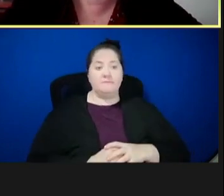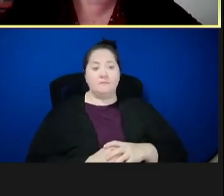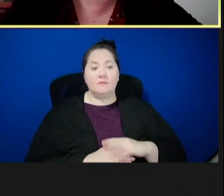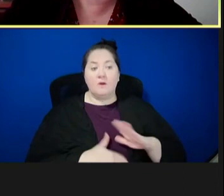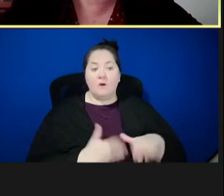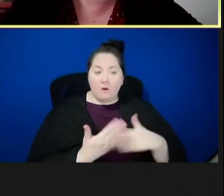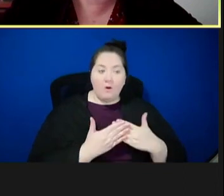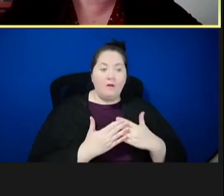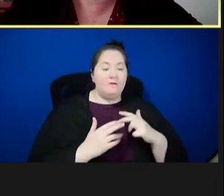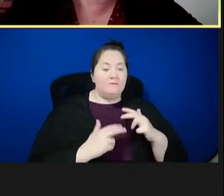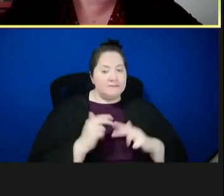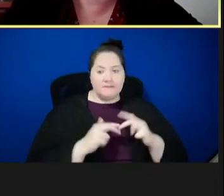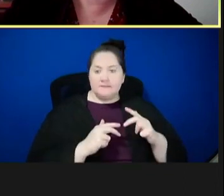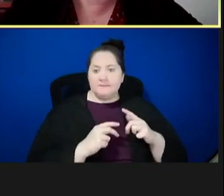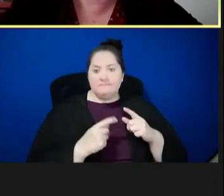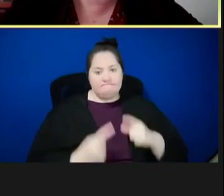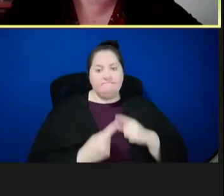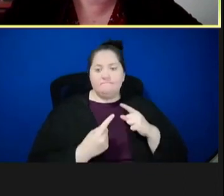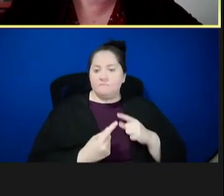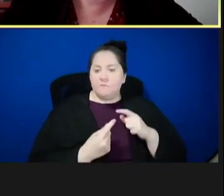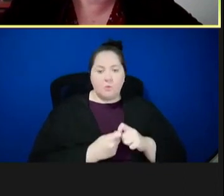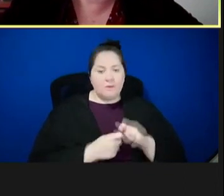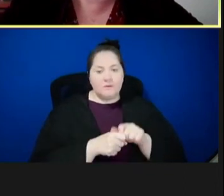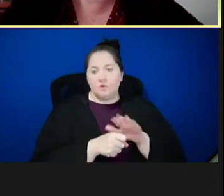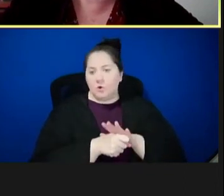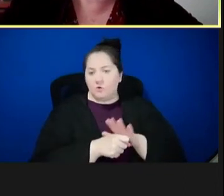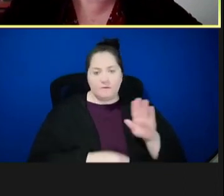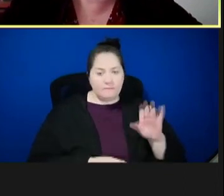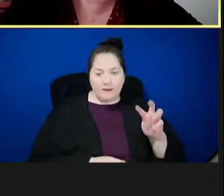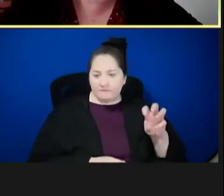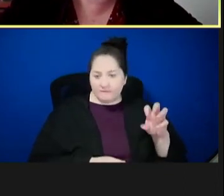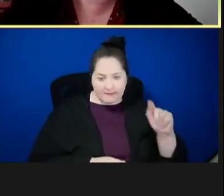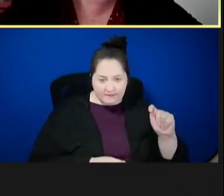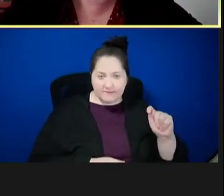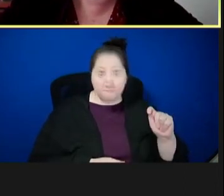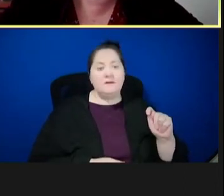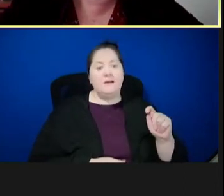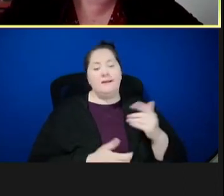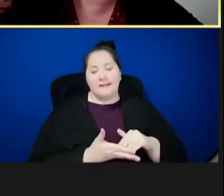struggled with the COVID bivalent booster rates. That fatigue spilled over to flu.